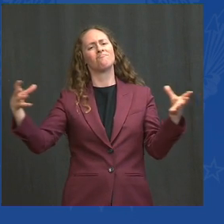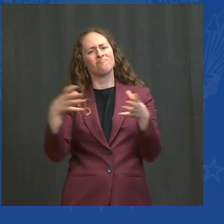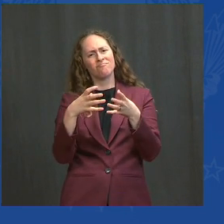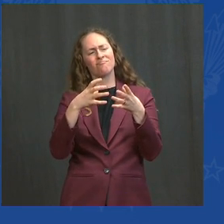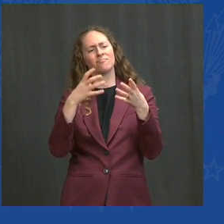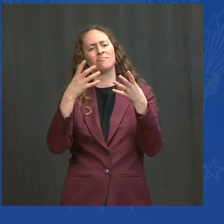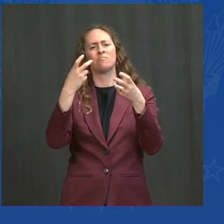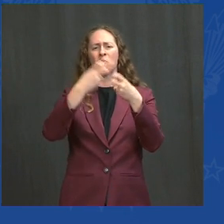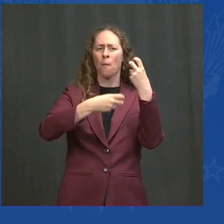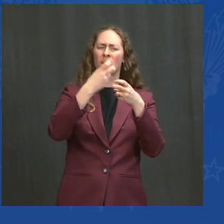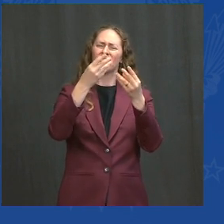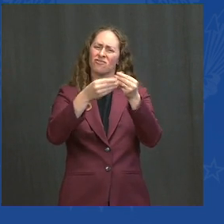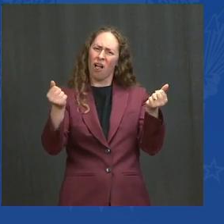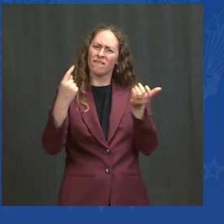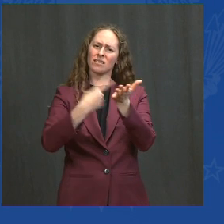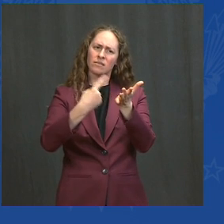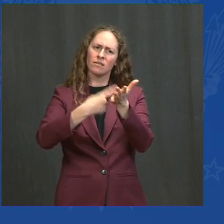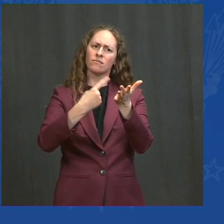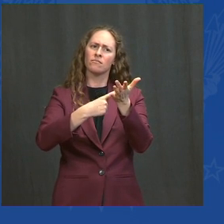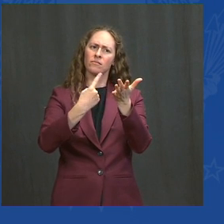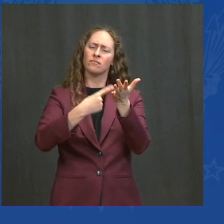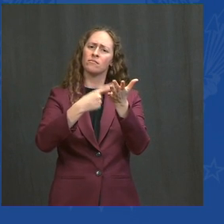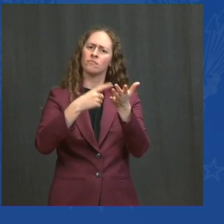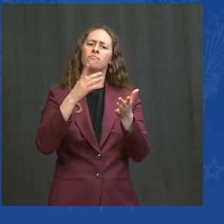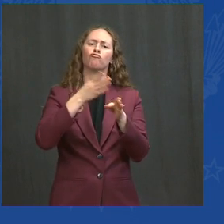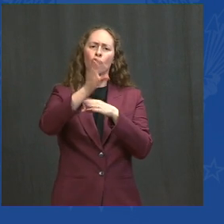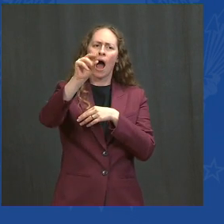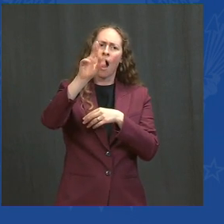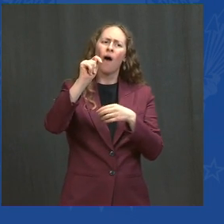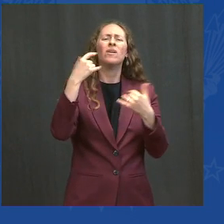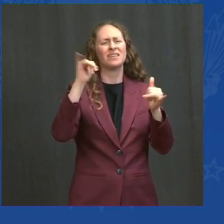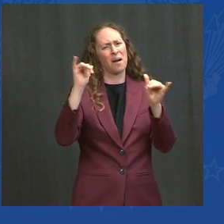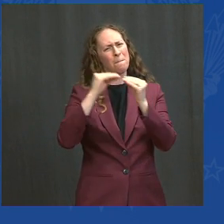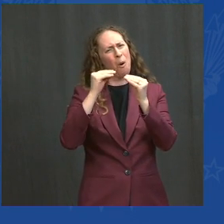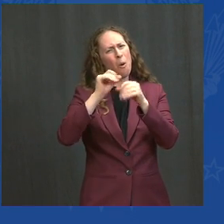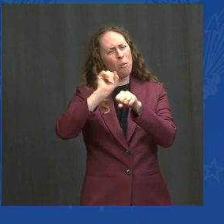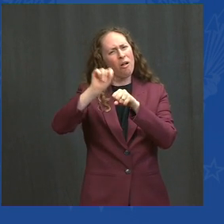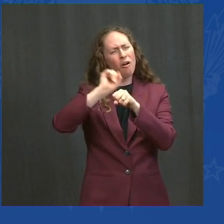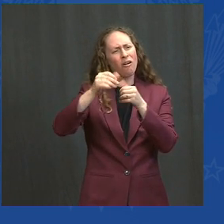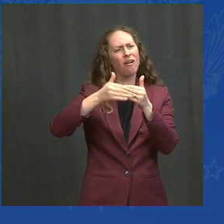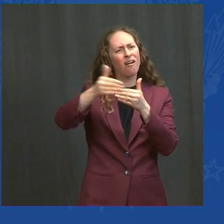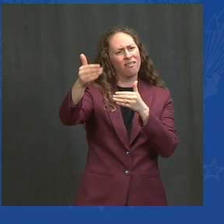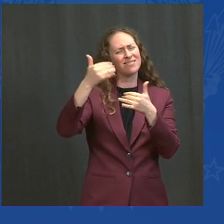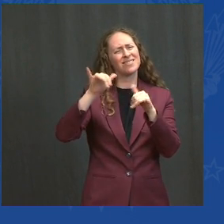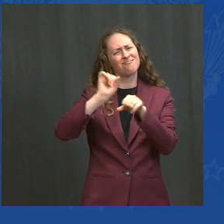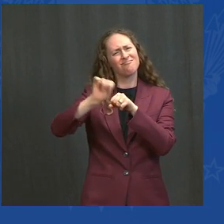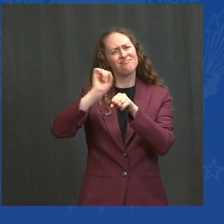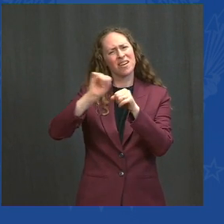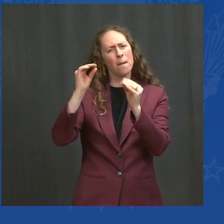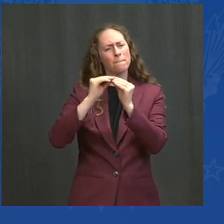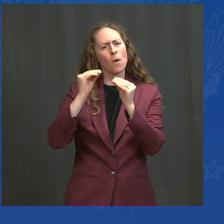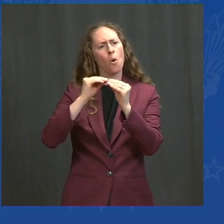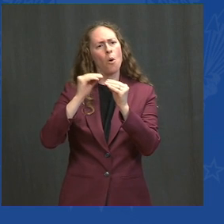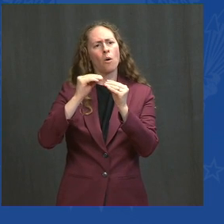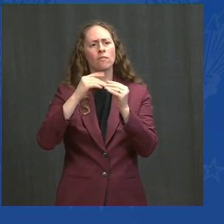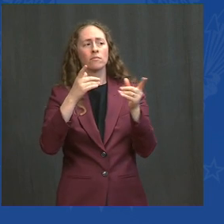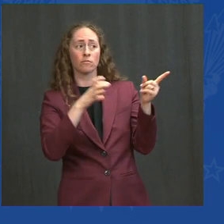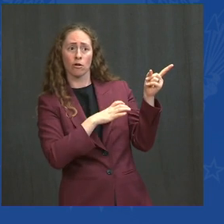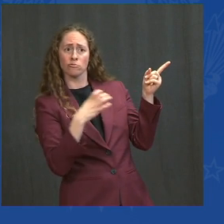And I'm going to continue to fight for more. I am going to keep working with Congress to pass even more of my economic agenda